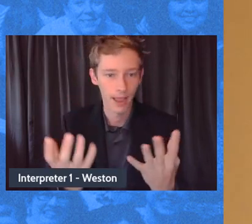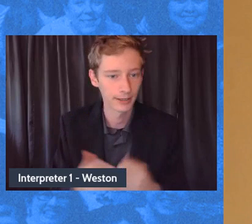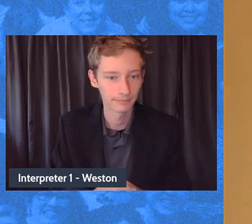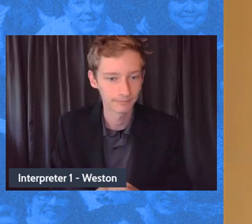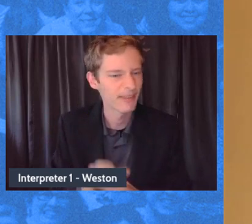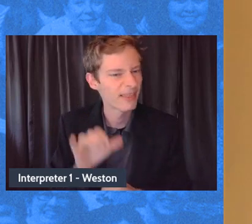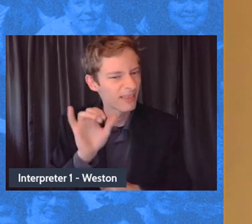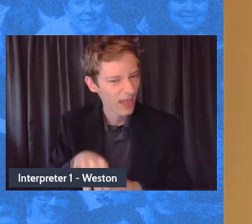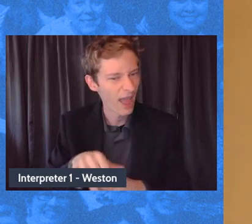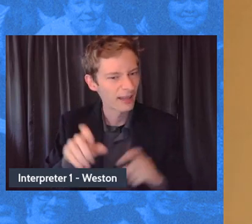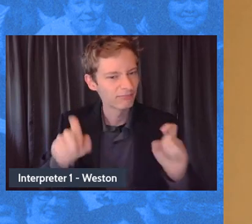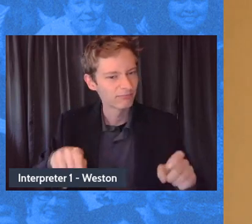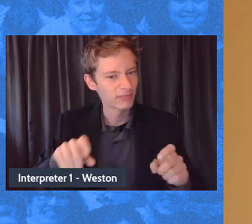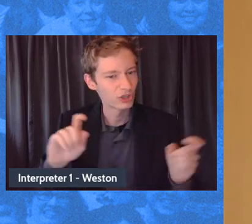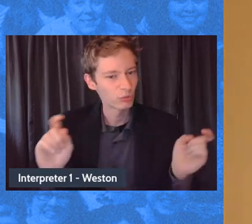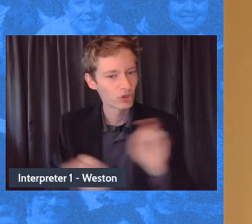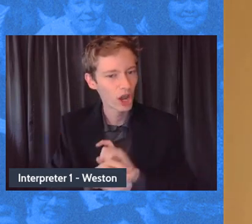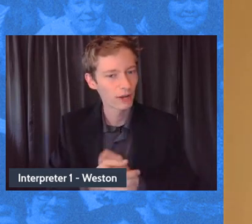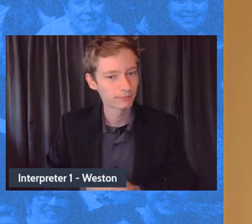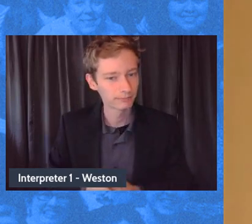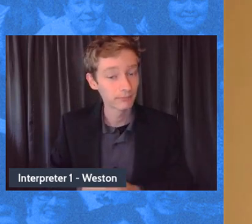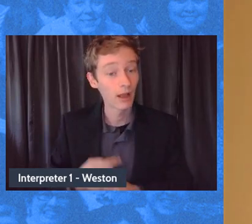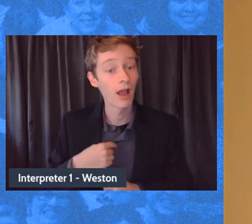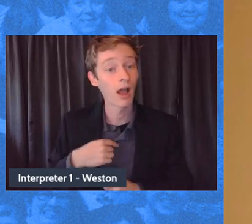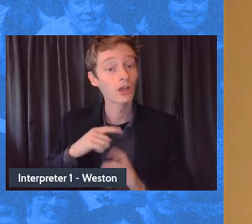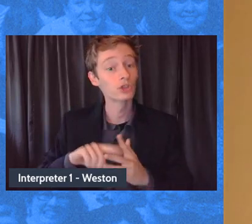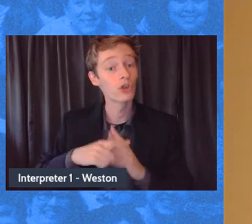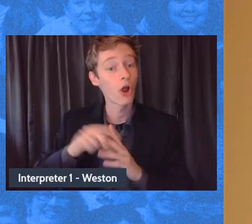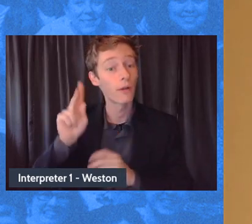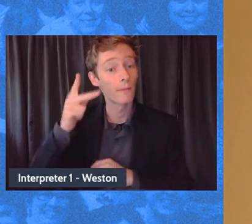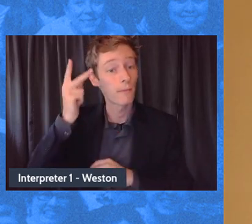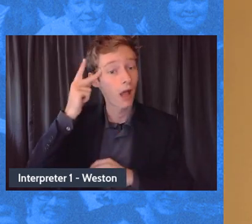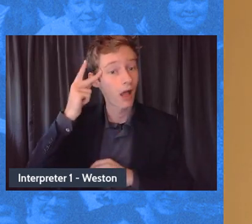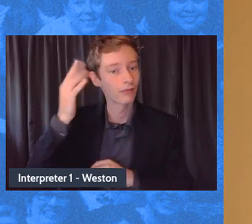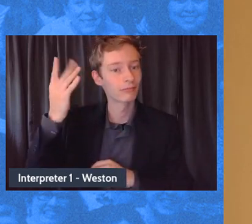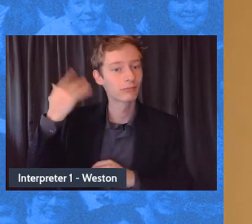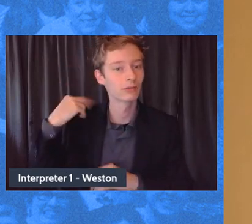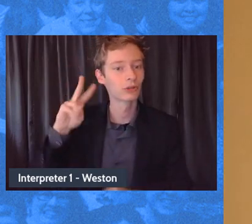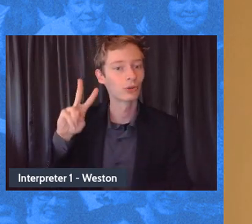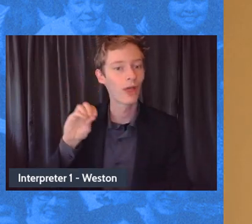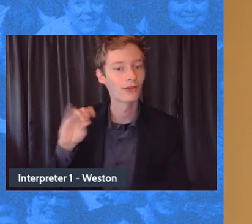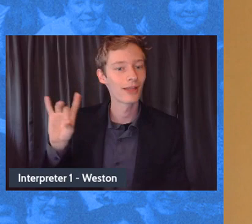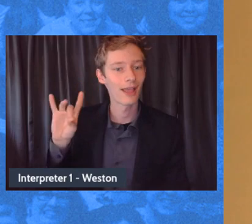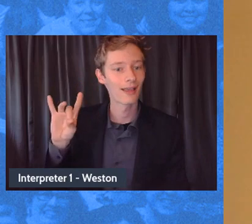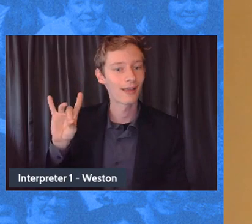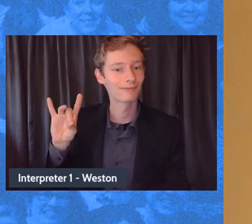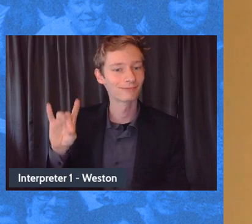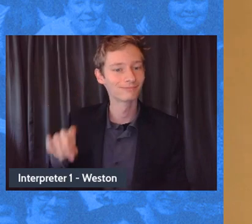My political engagement began in 08 when Senator and presidential candidate, Barack Obama came to Prince William County